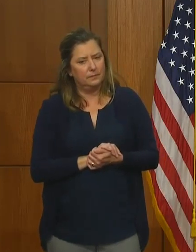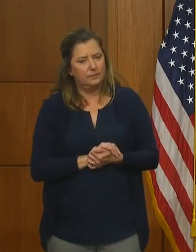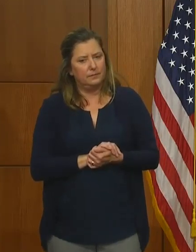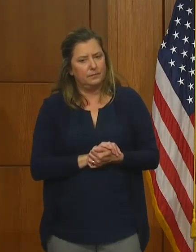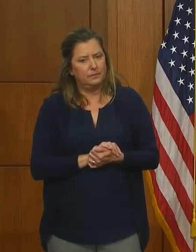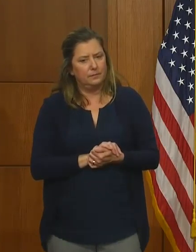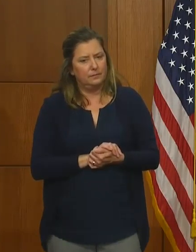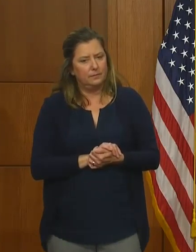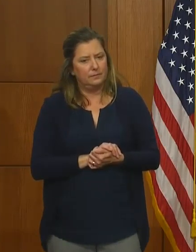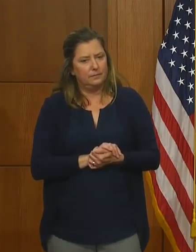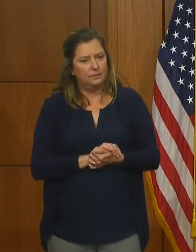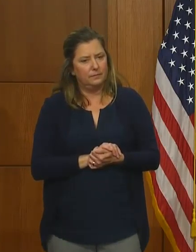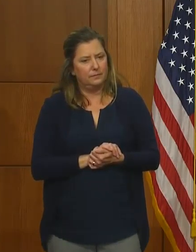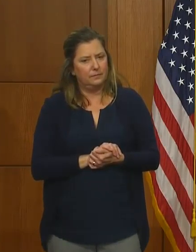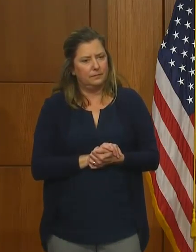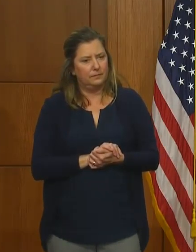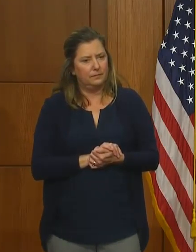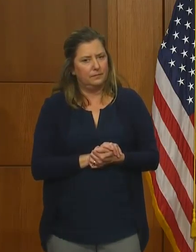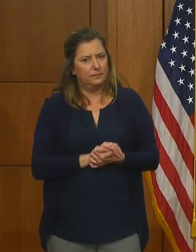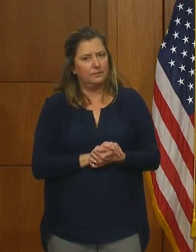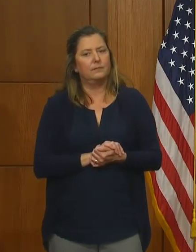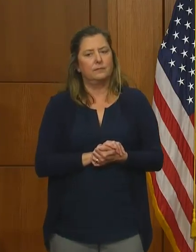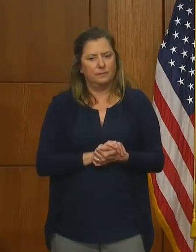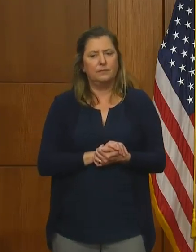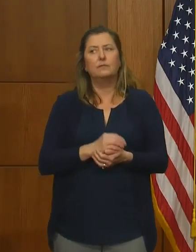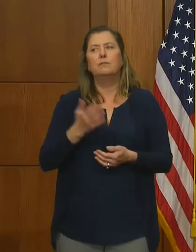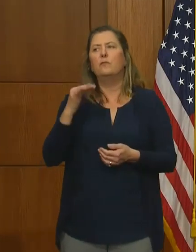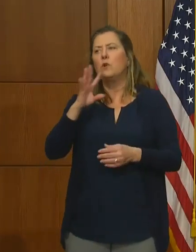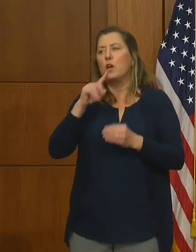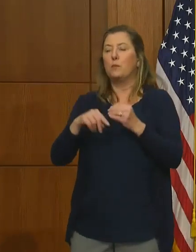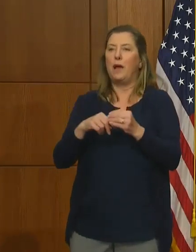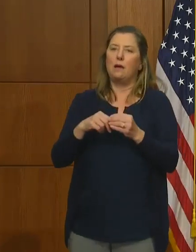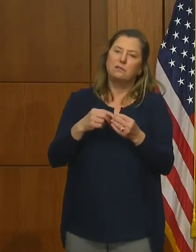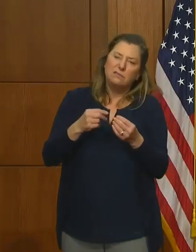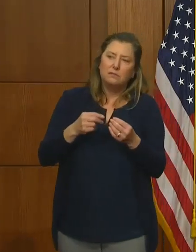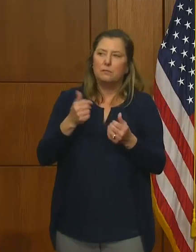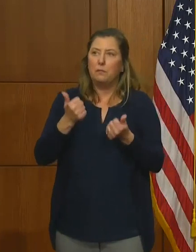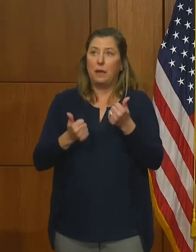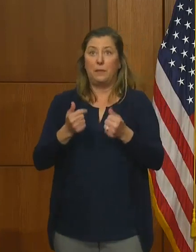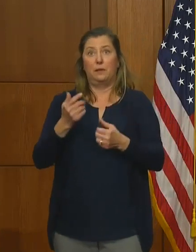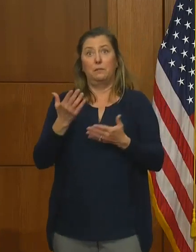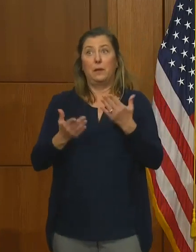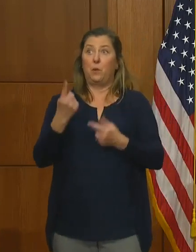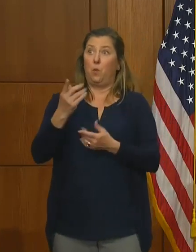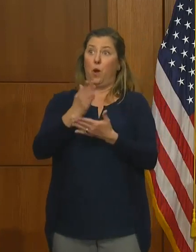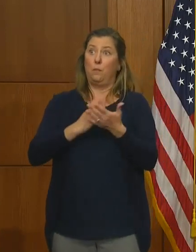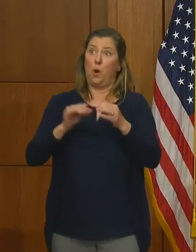QUESTION MY QUESTION IS ARE GOVERNOR YOU OFTEN ASK ABOUT